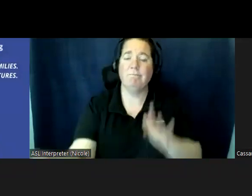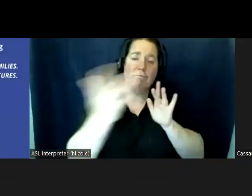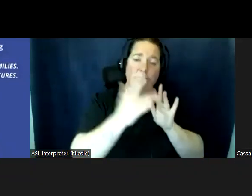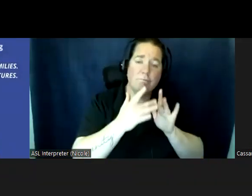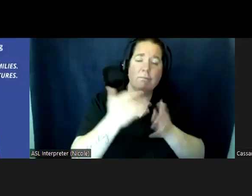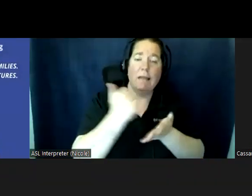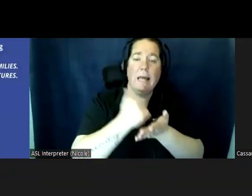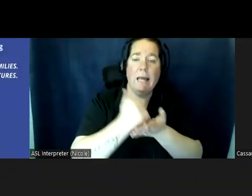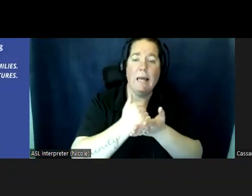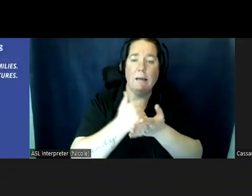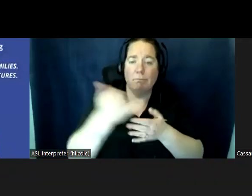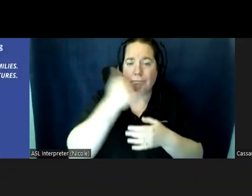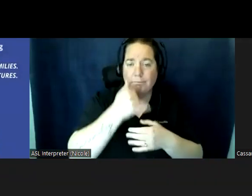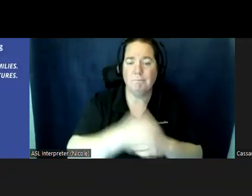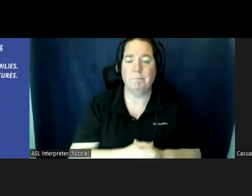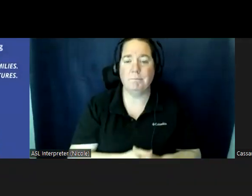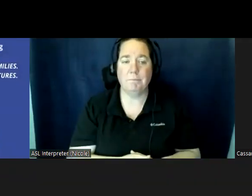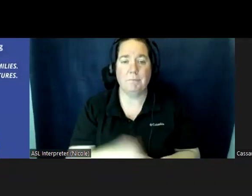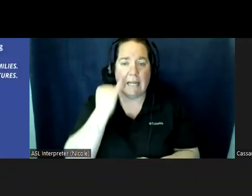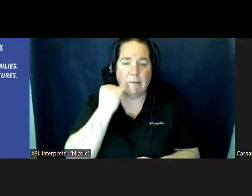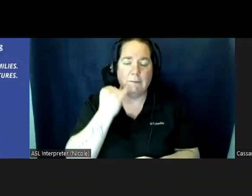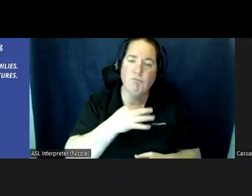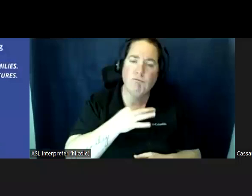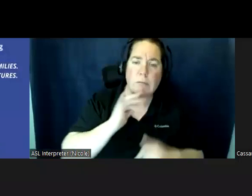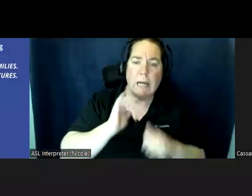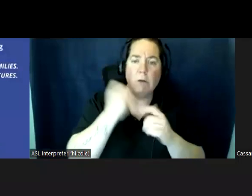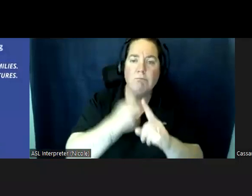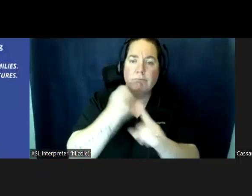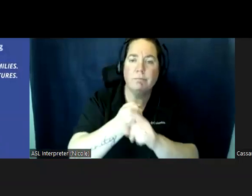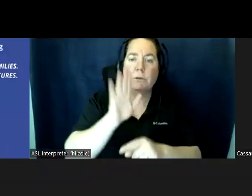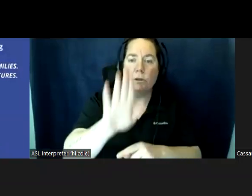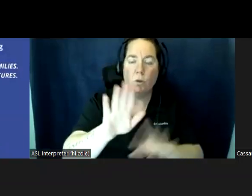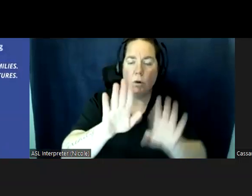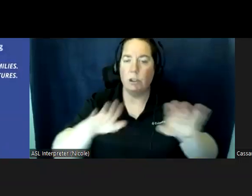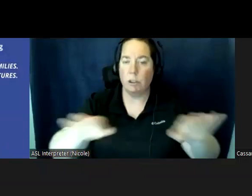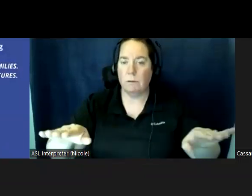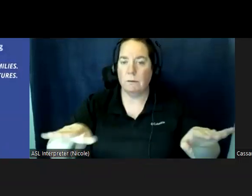If you do have questions about how these rule changes might impact your child's IEP. Contact